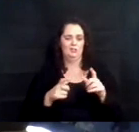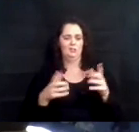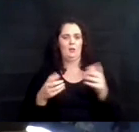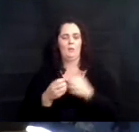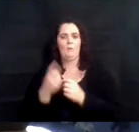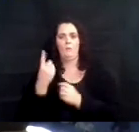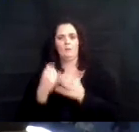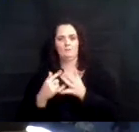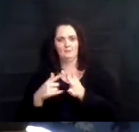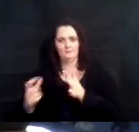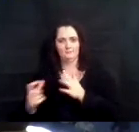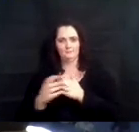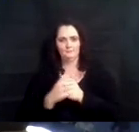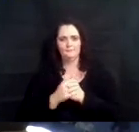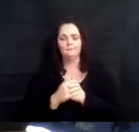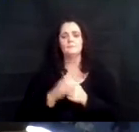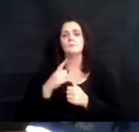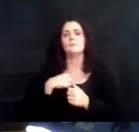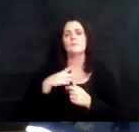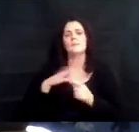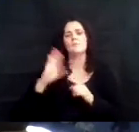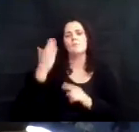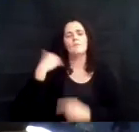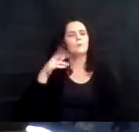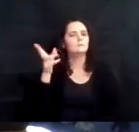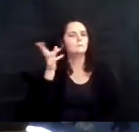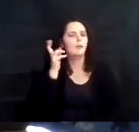sound, when the sound was printed onto the film strips so the sound would be